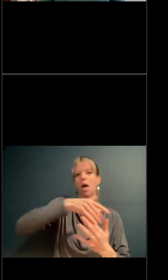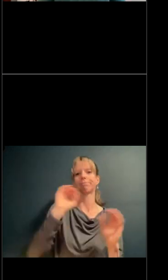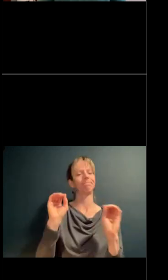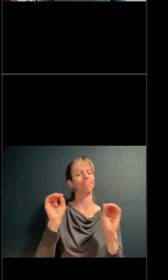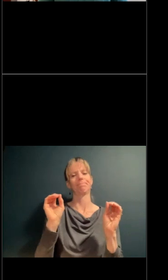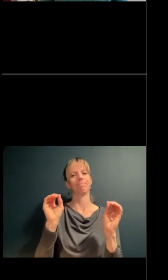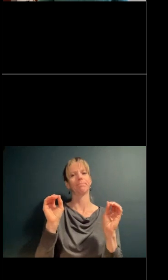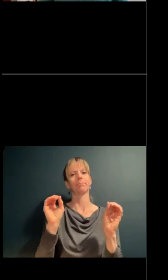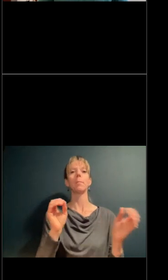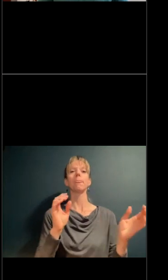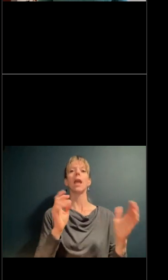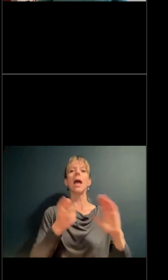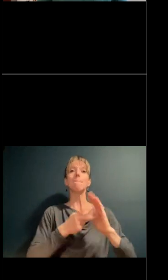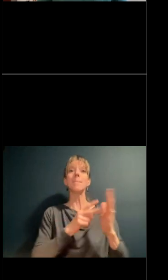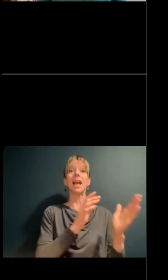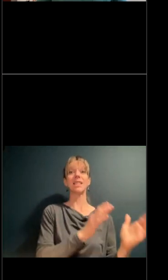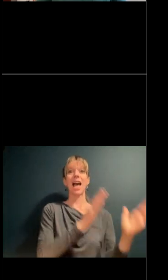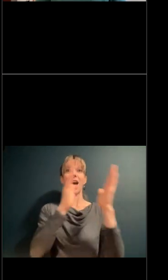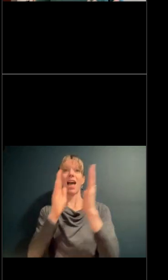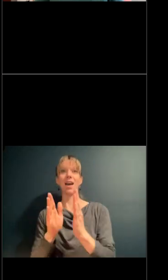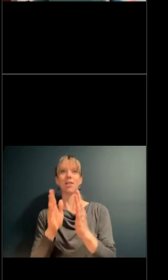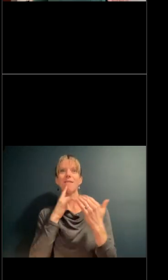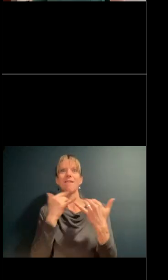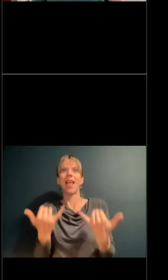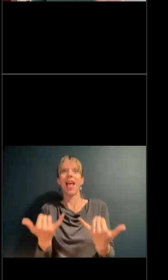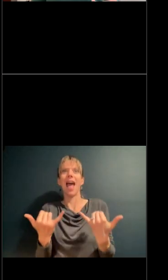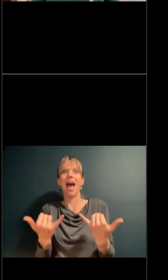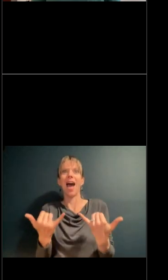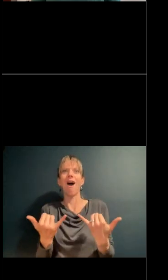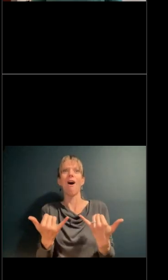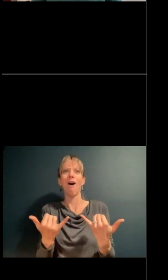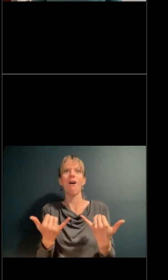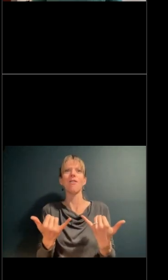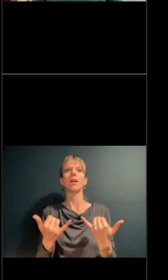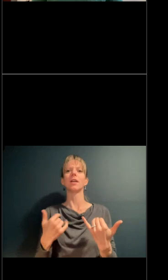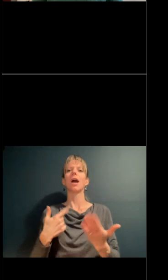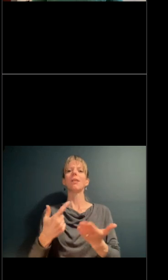Of course that takes us to the present day where so often our conversations now are about the